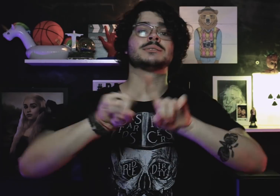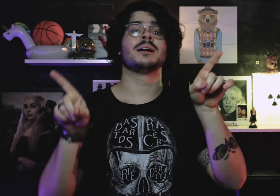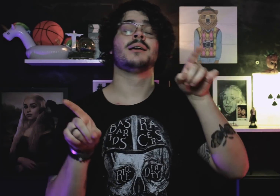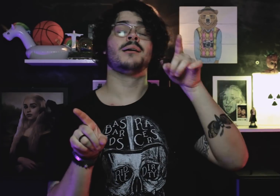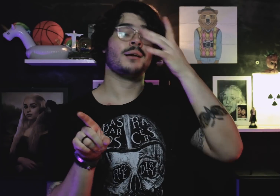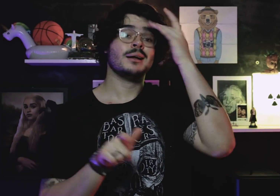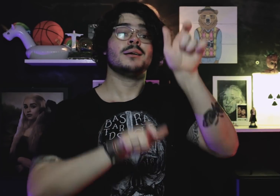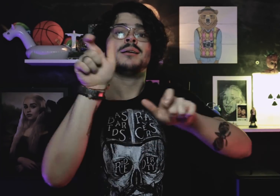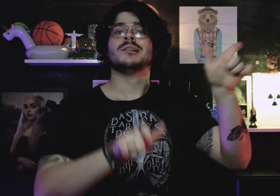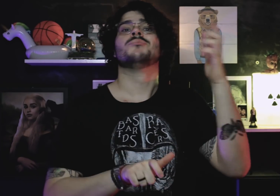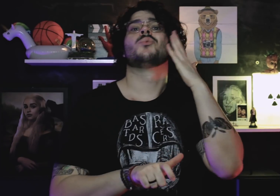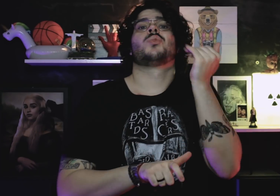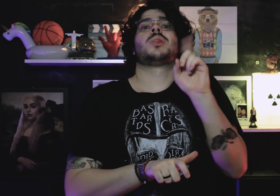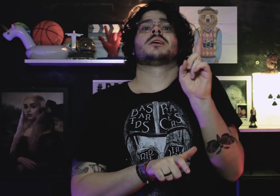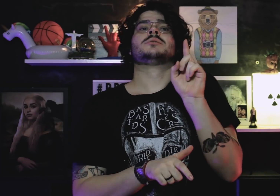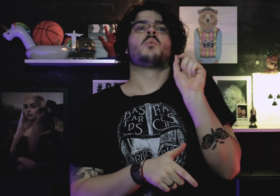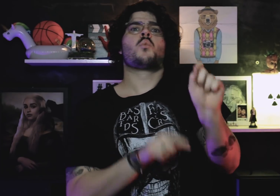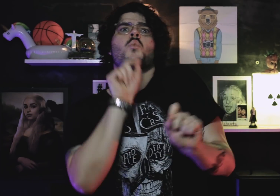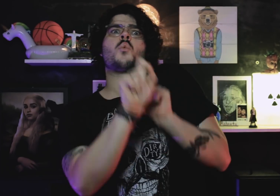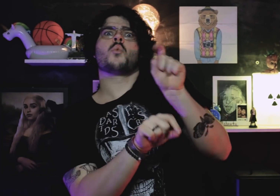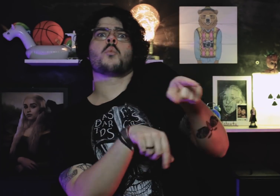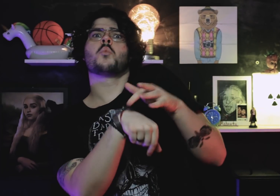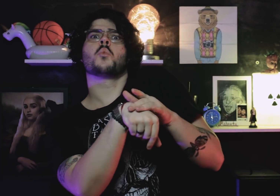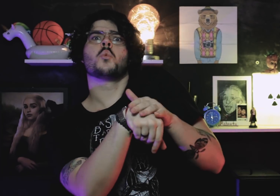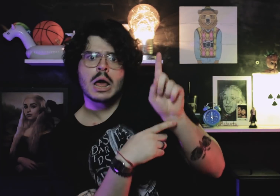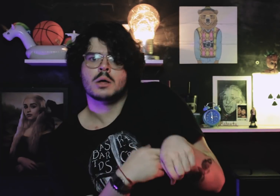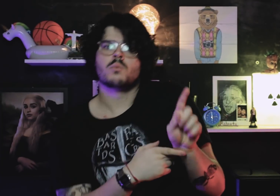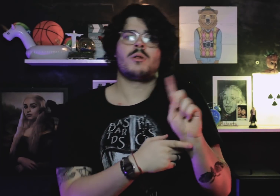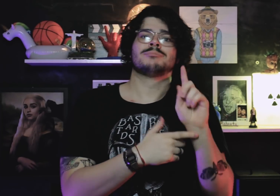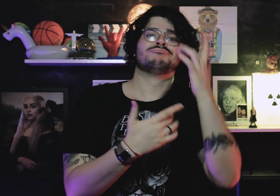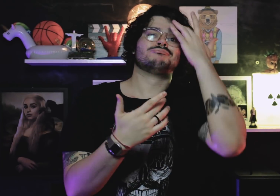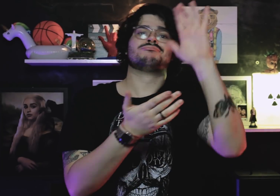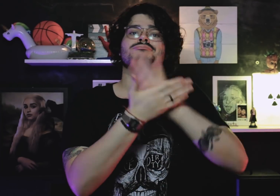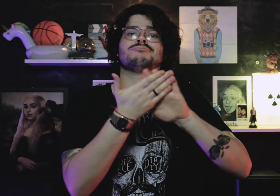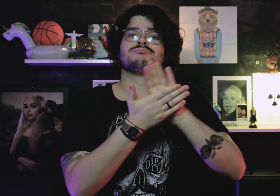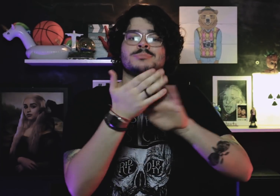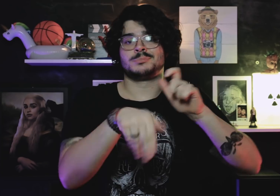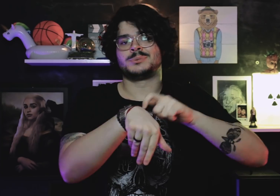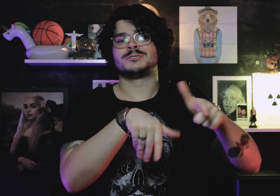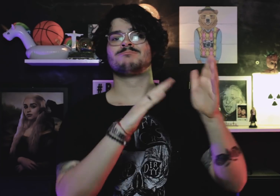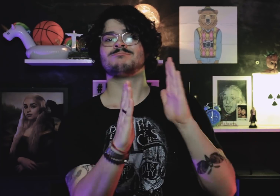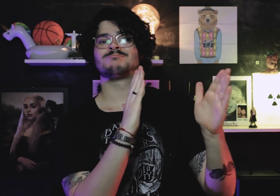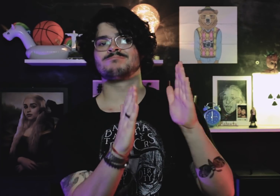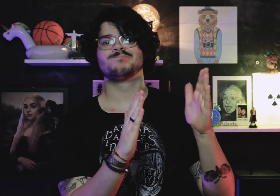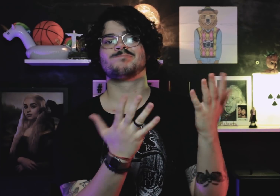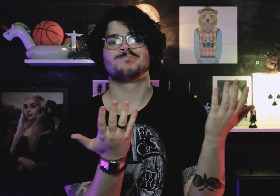But no one knew what disease was at that time.